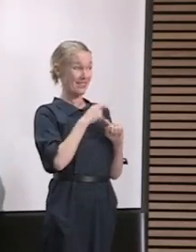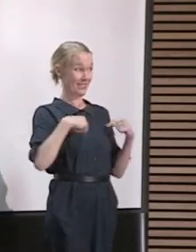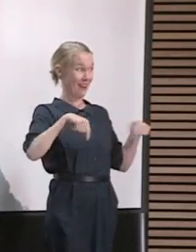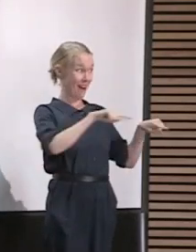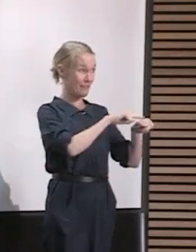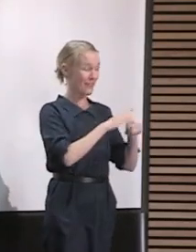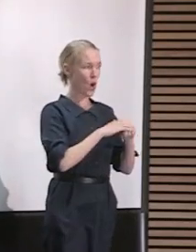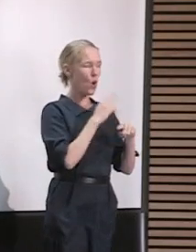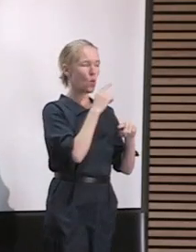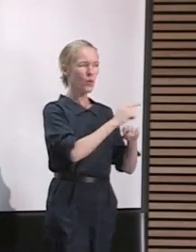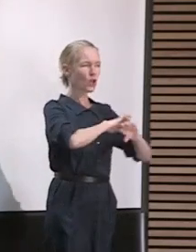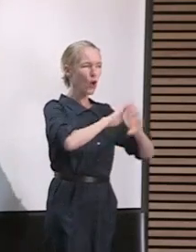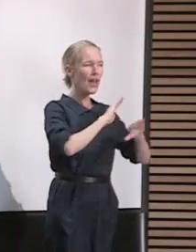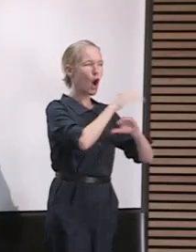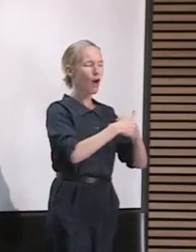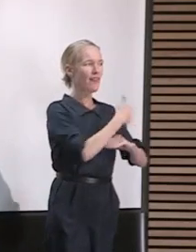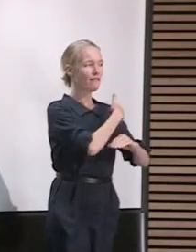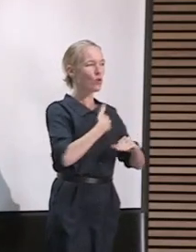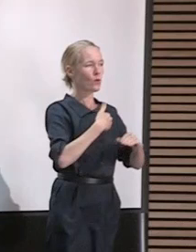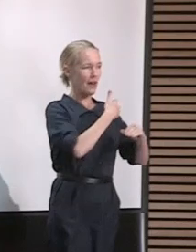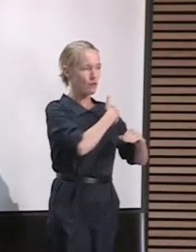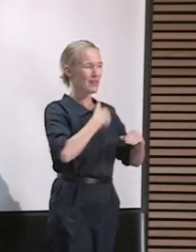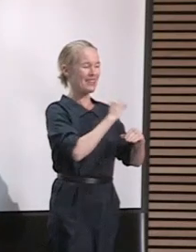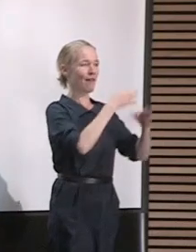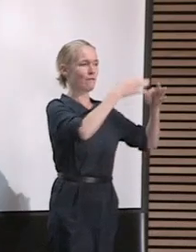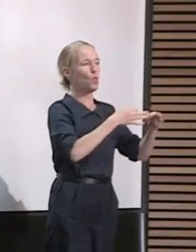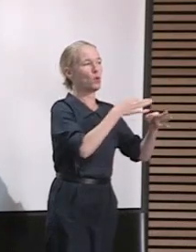wasn't clear to the team was